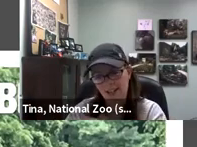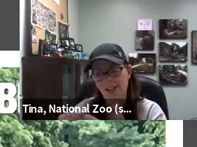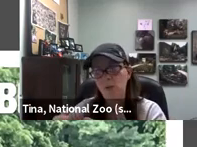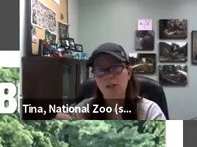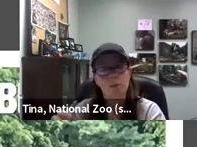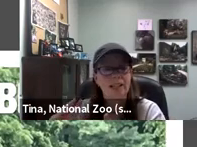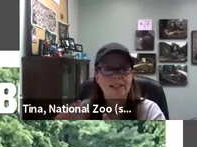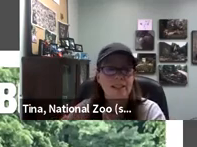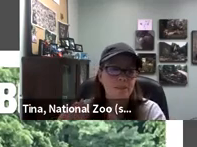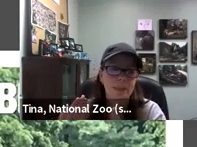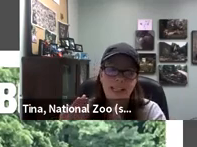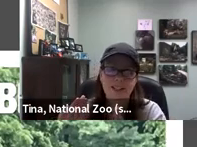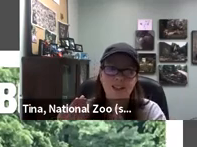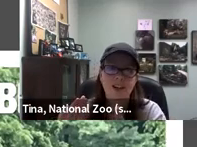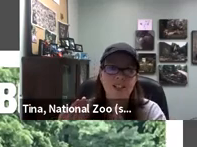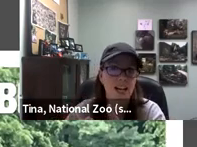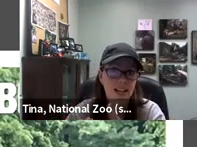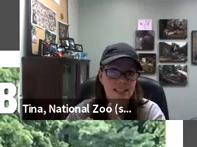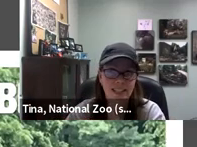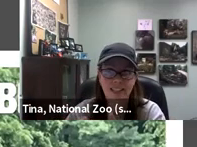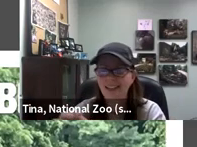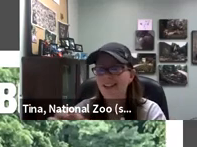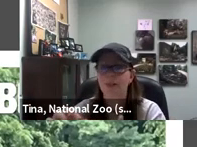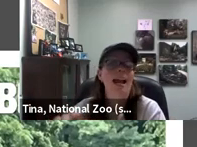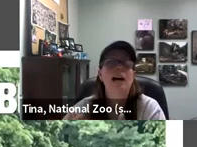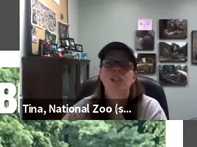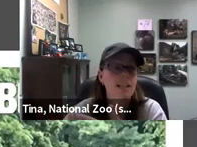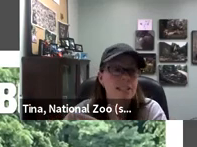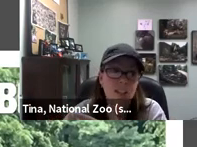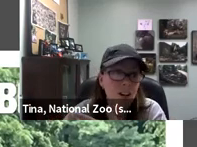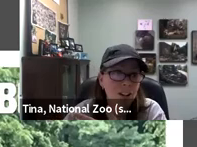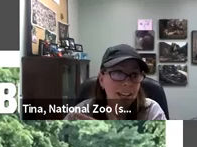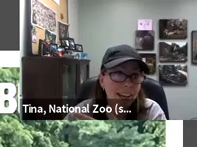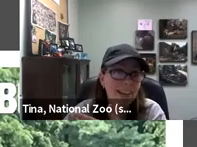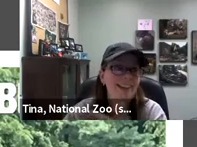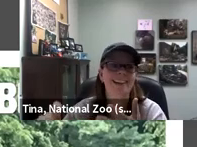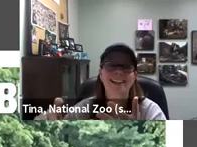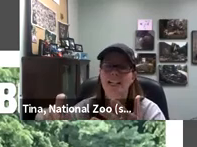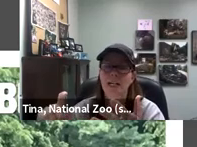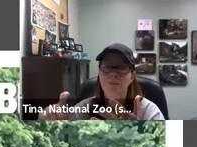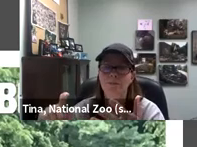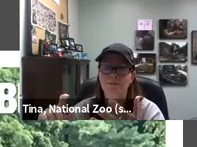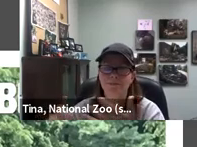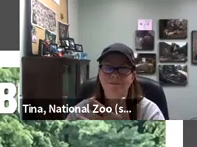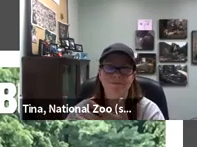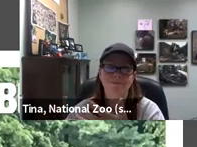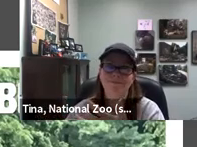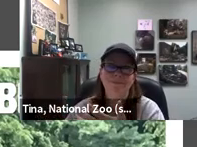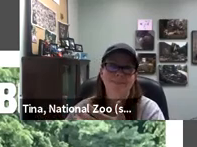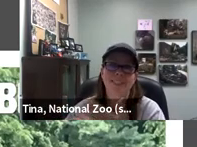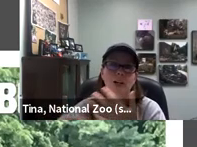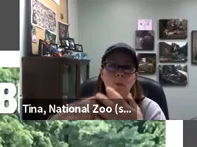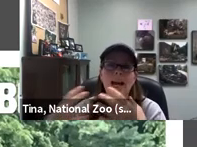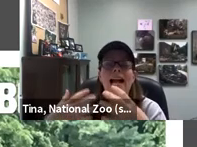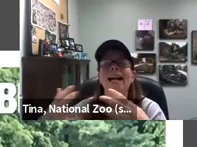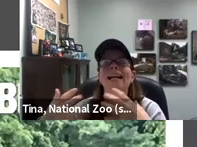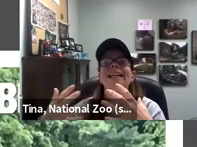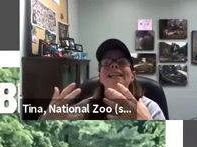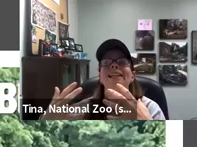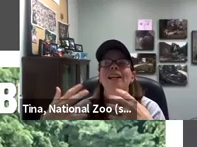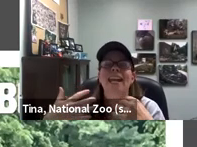which plants are toxic, how toxic are they,